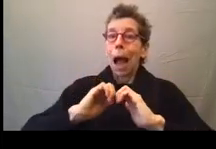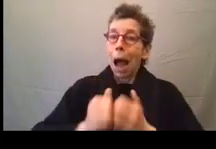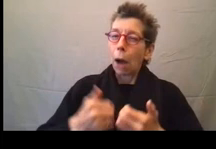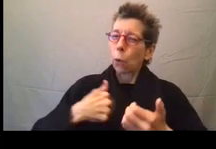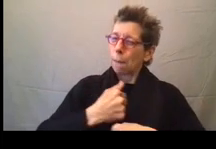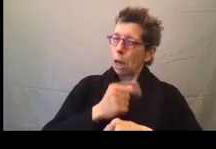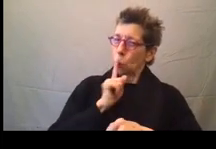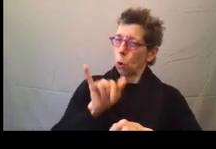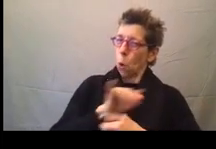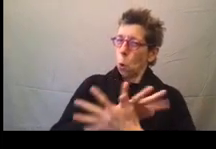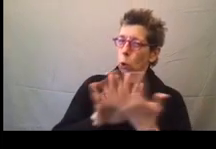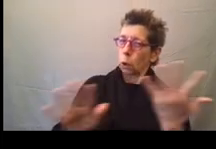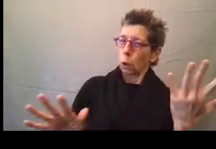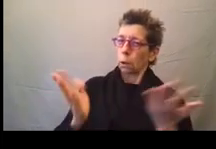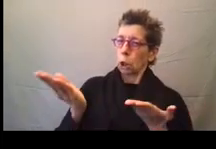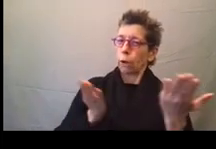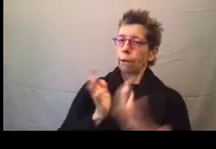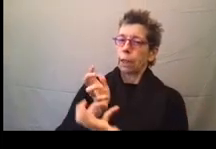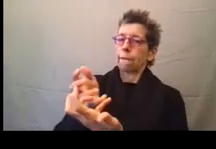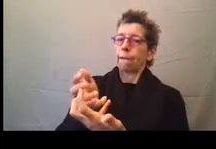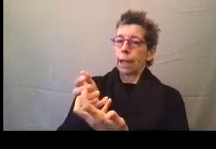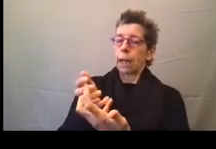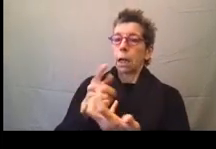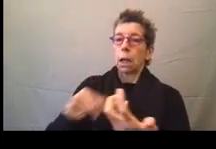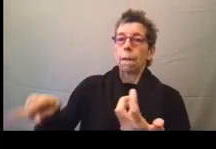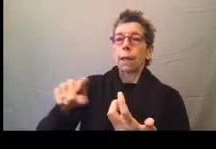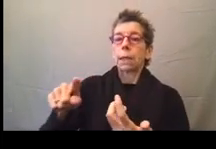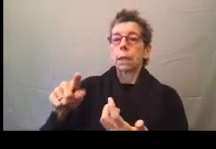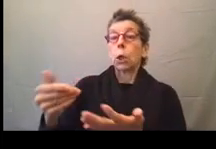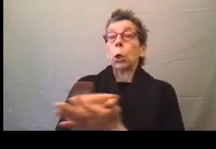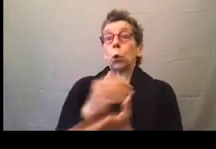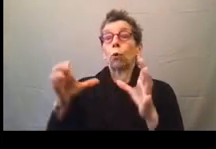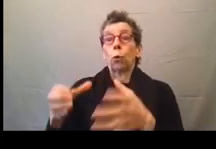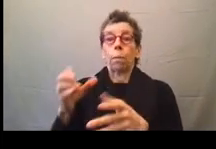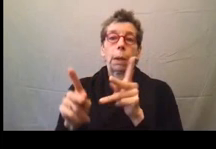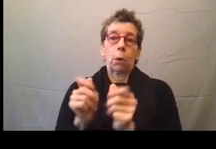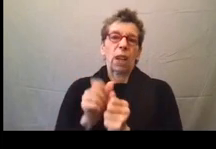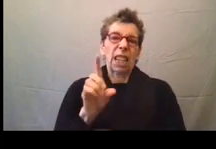to address the needs of this new population of people with disabilities. Again, as they